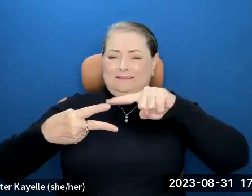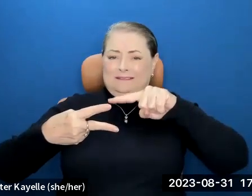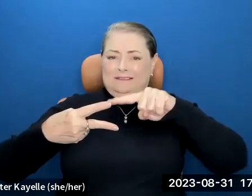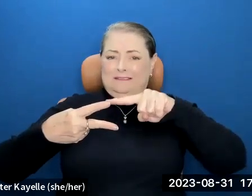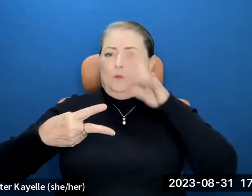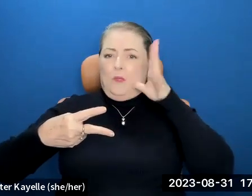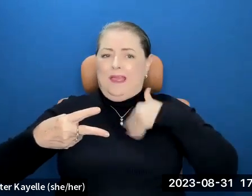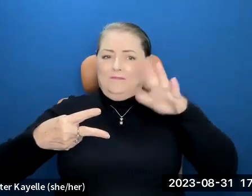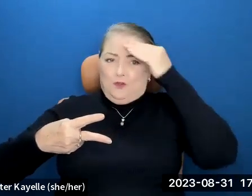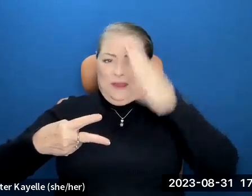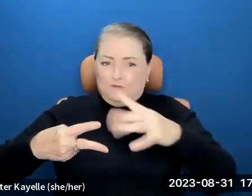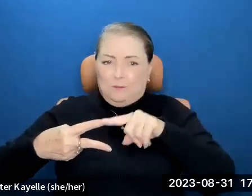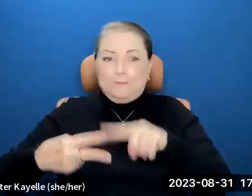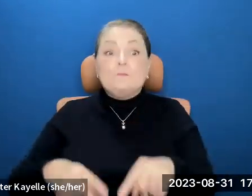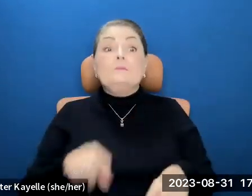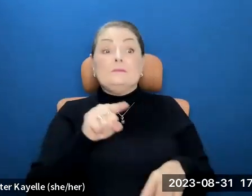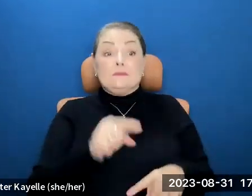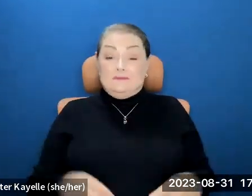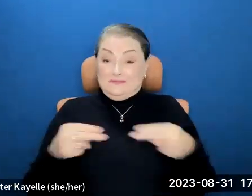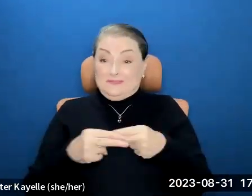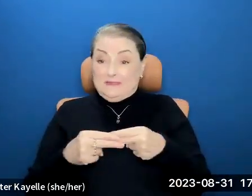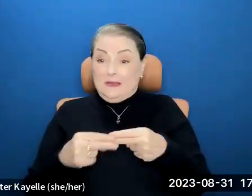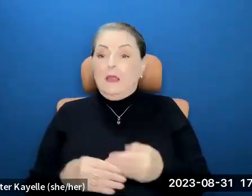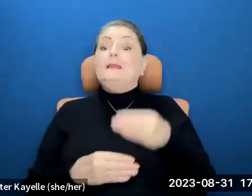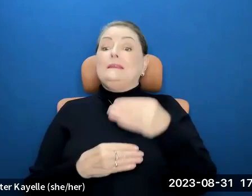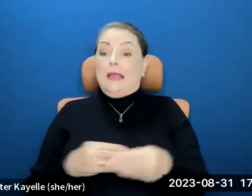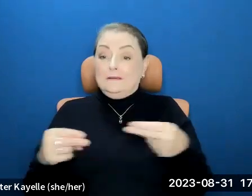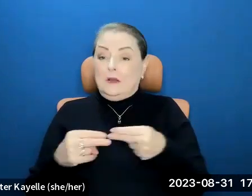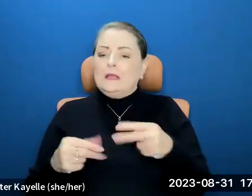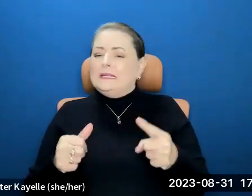all right this slide and the next slide are our initial draft recommendations